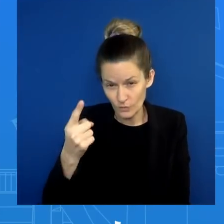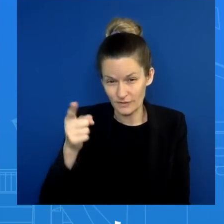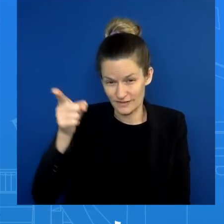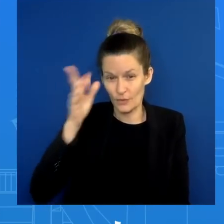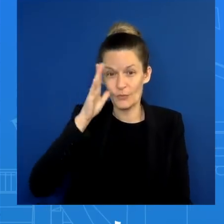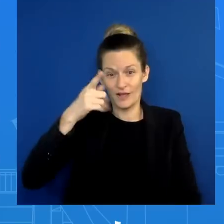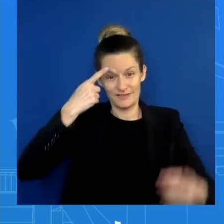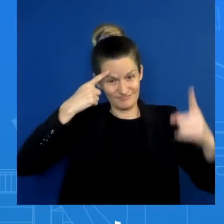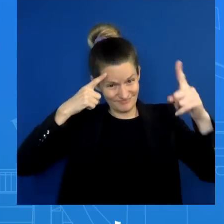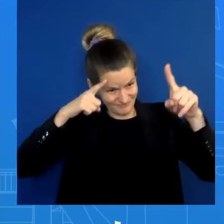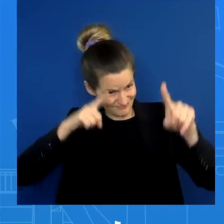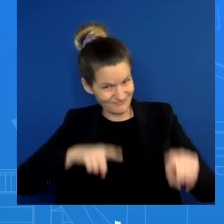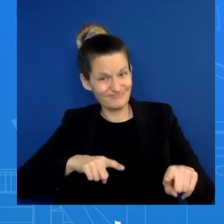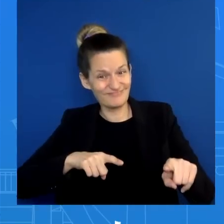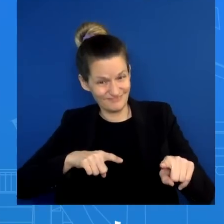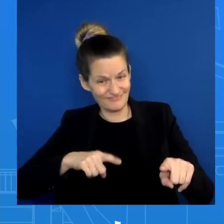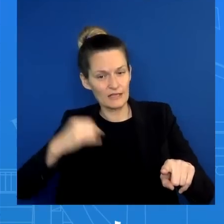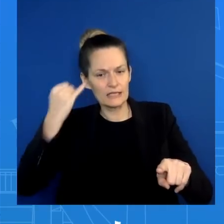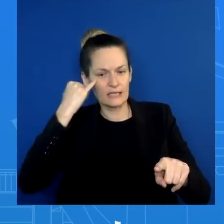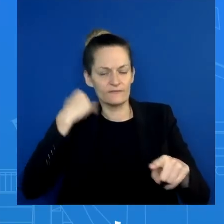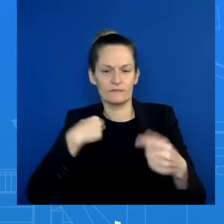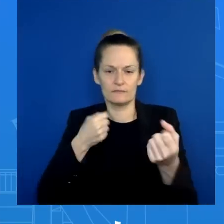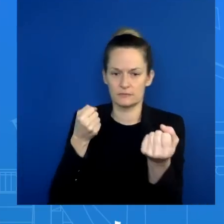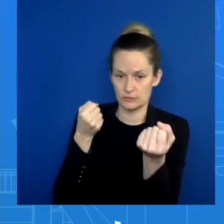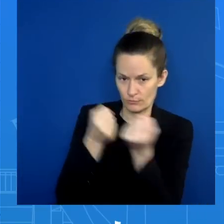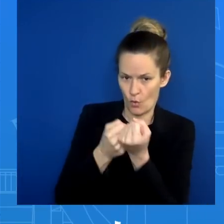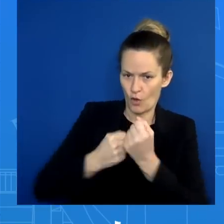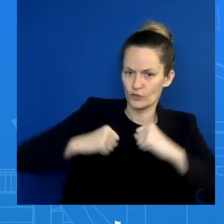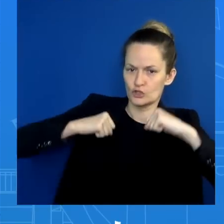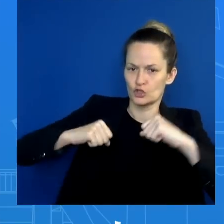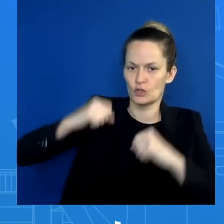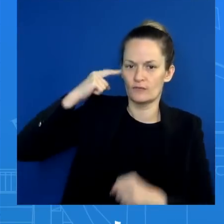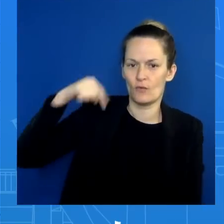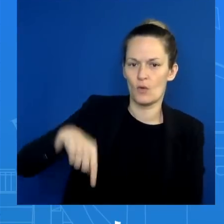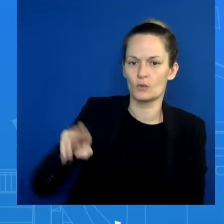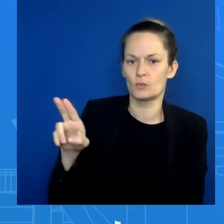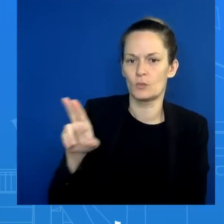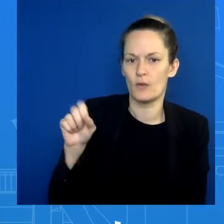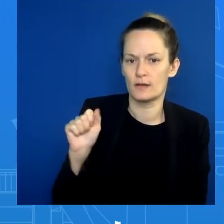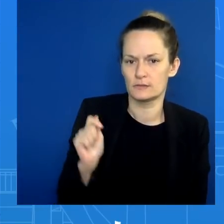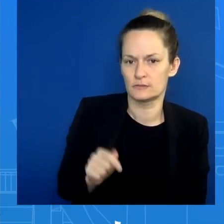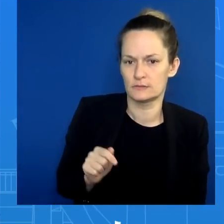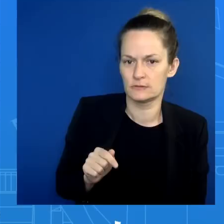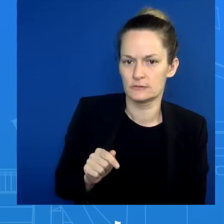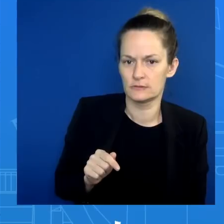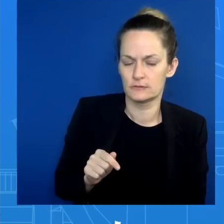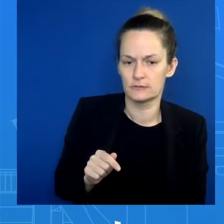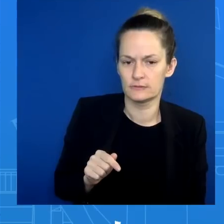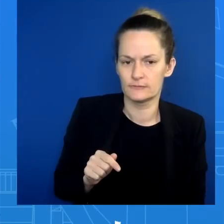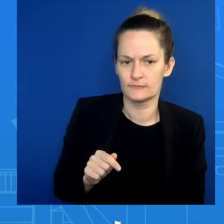is the way to get to a nuclear deal. A date back to JCPOA.